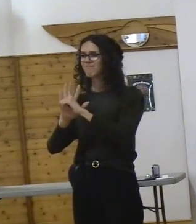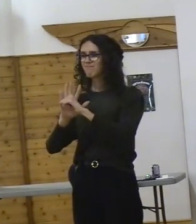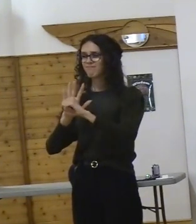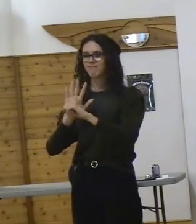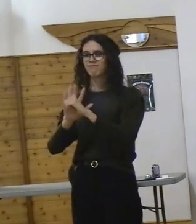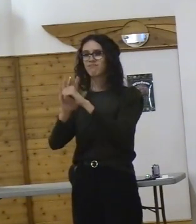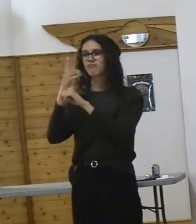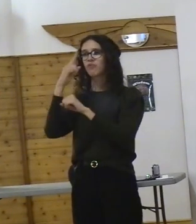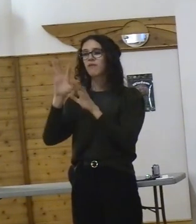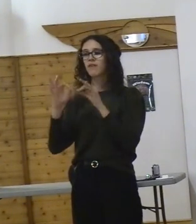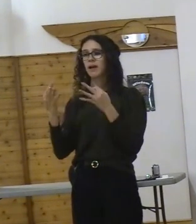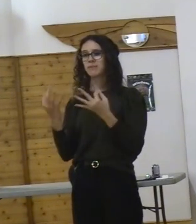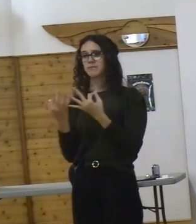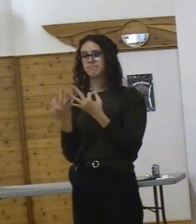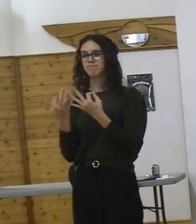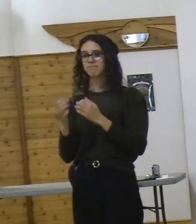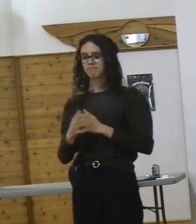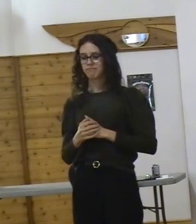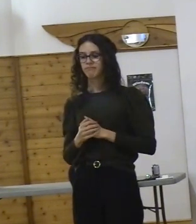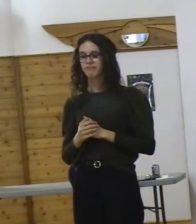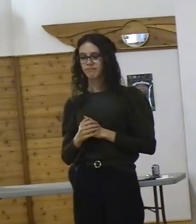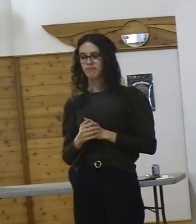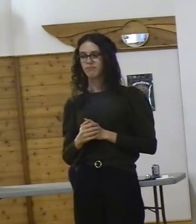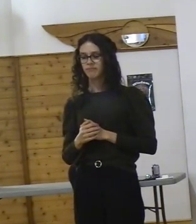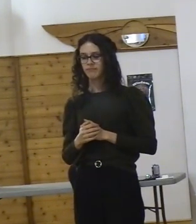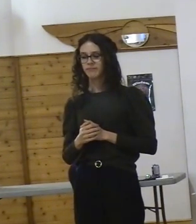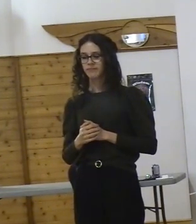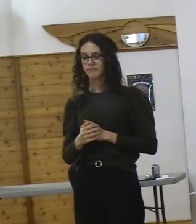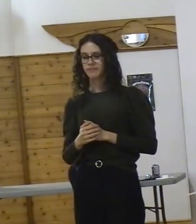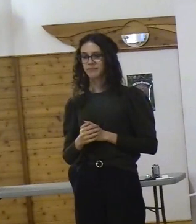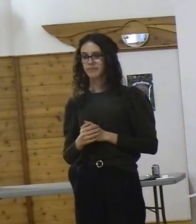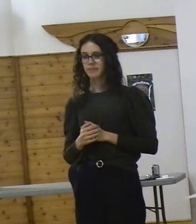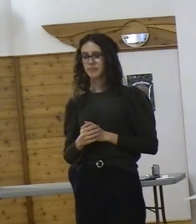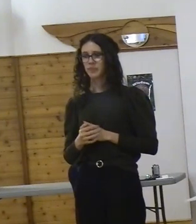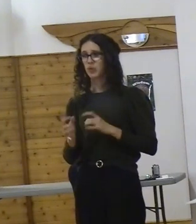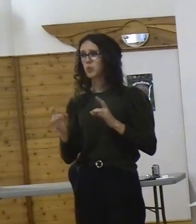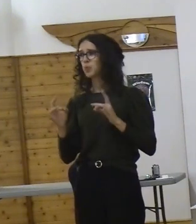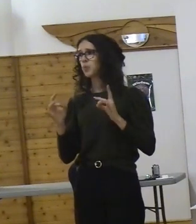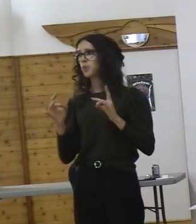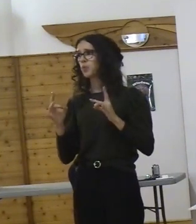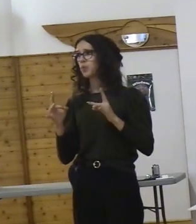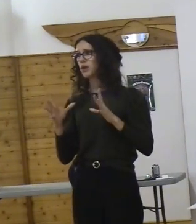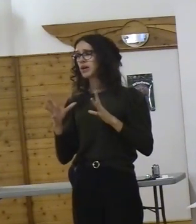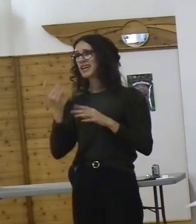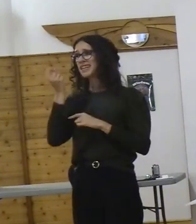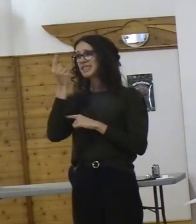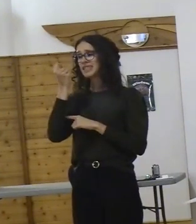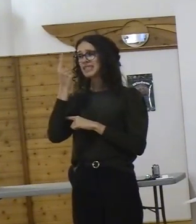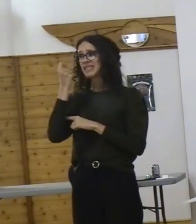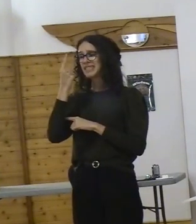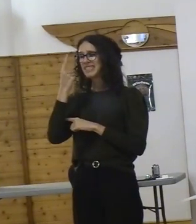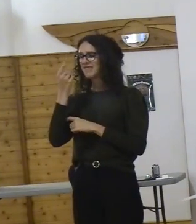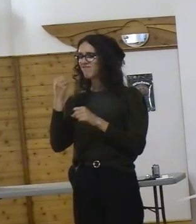And that's taken a toll. My health.